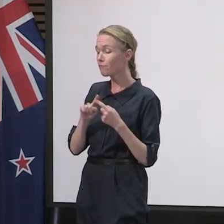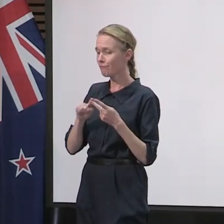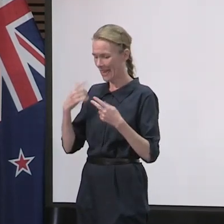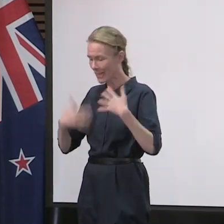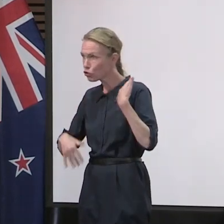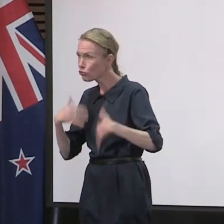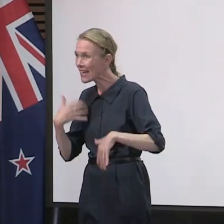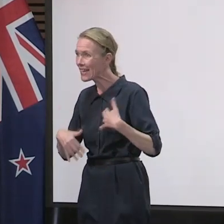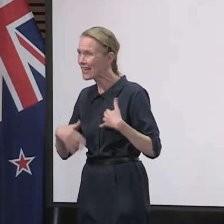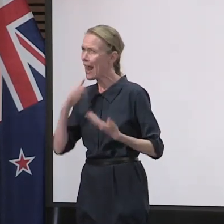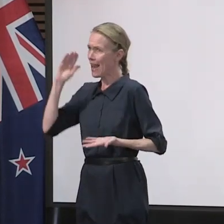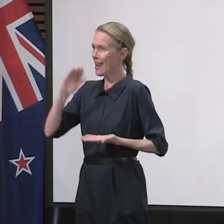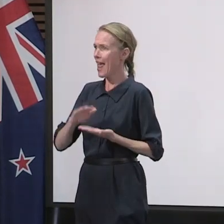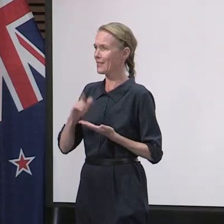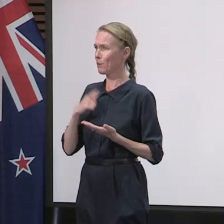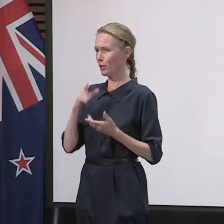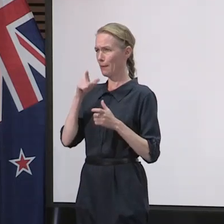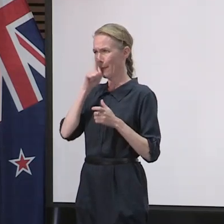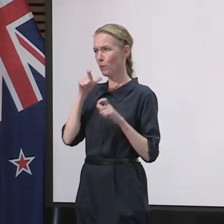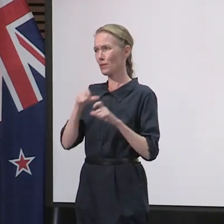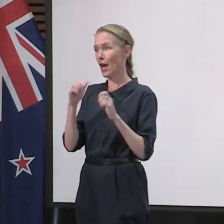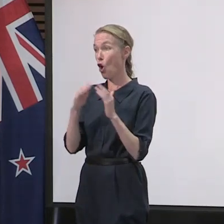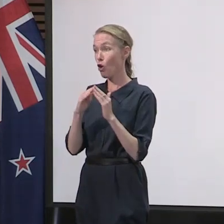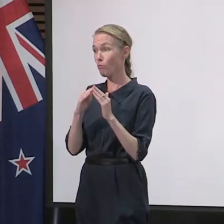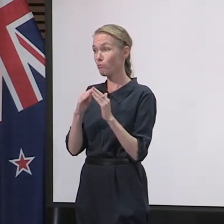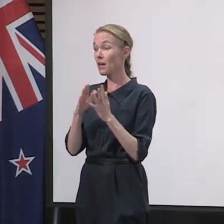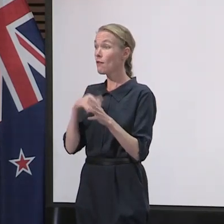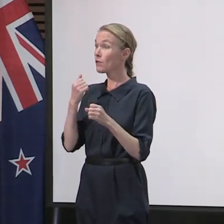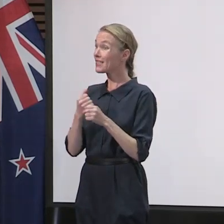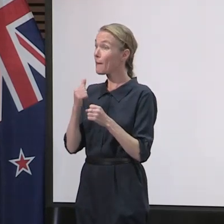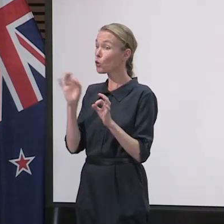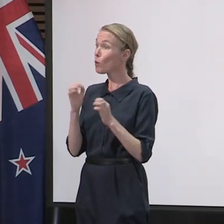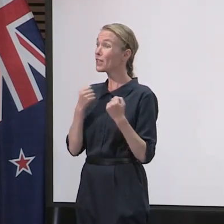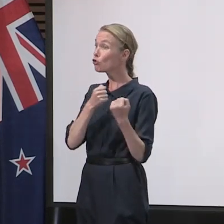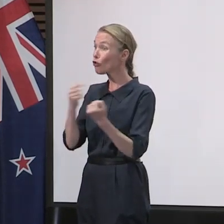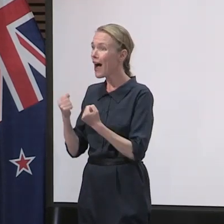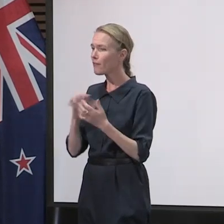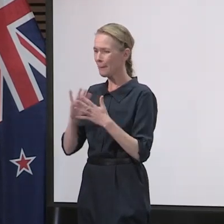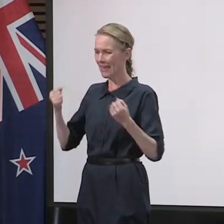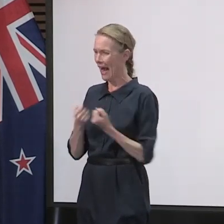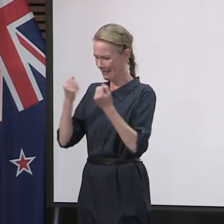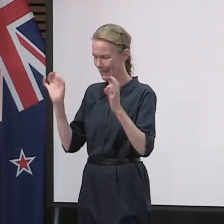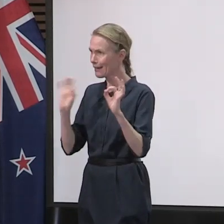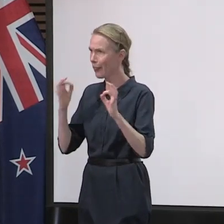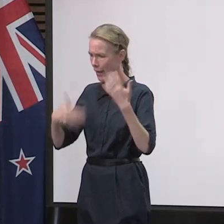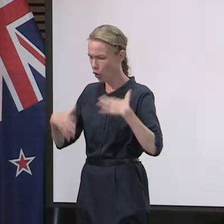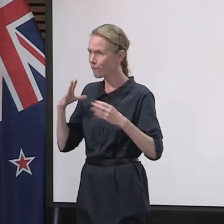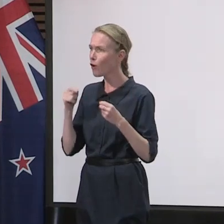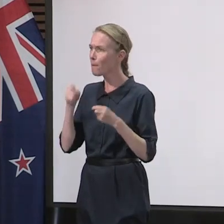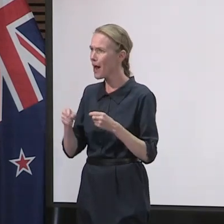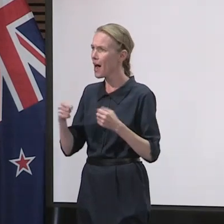outcomes, including, for